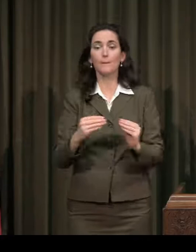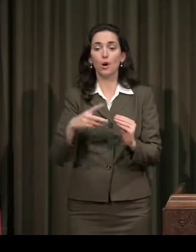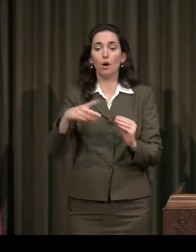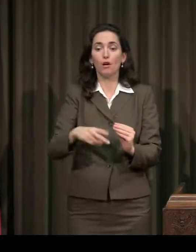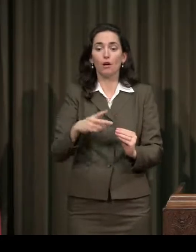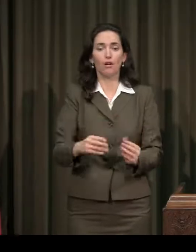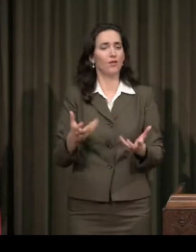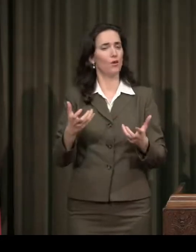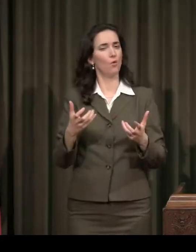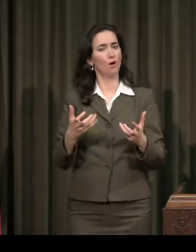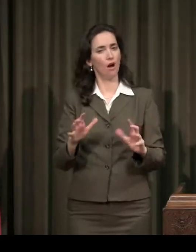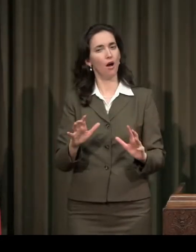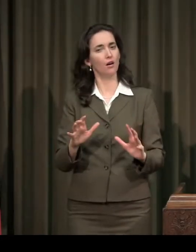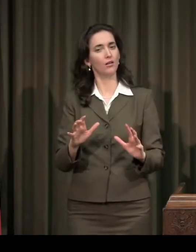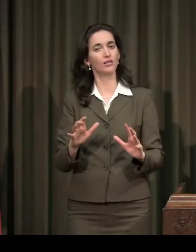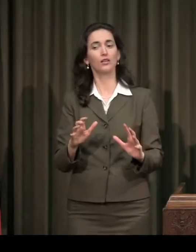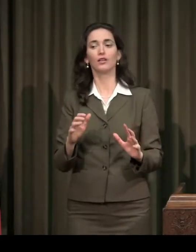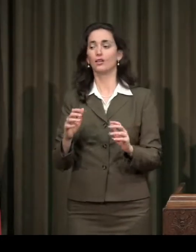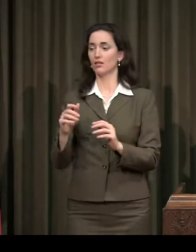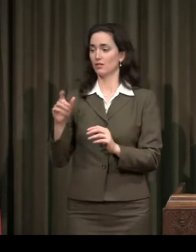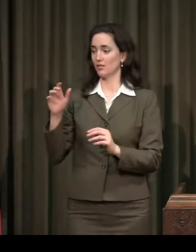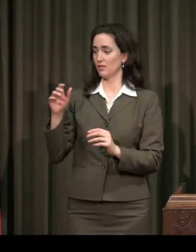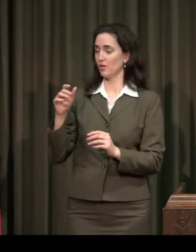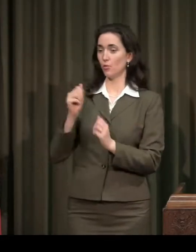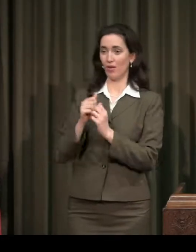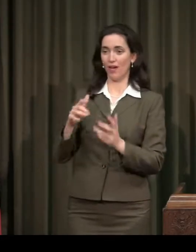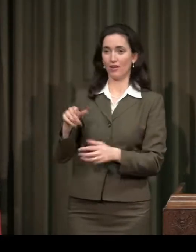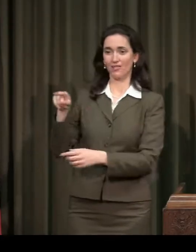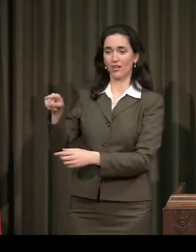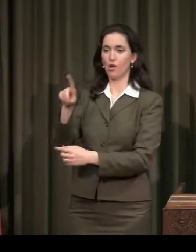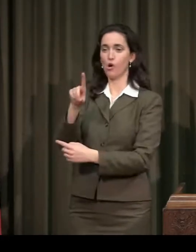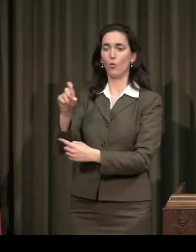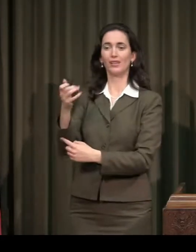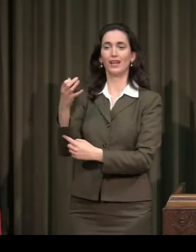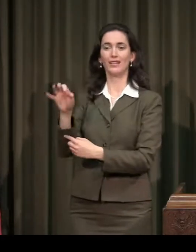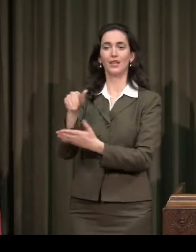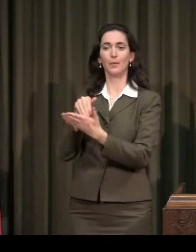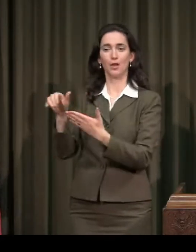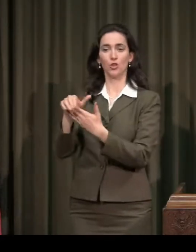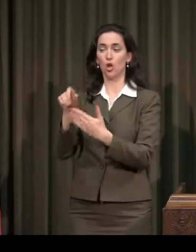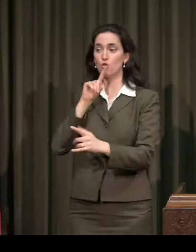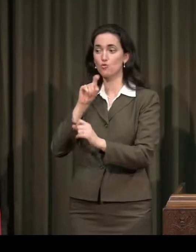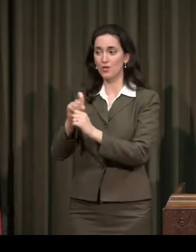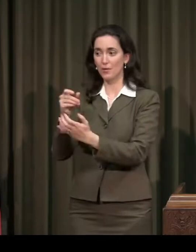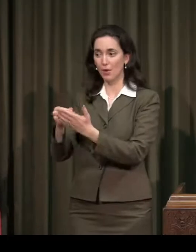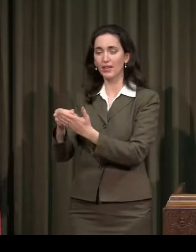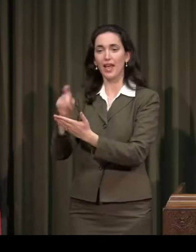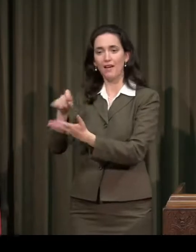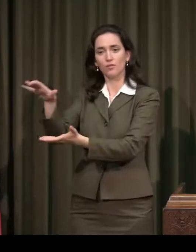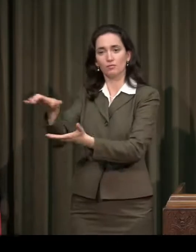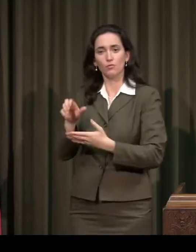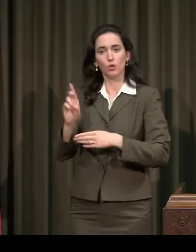using 119 million dollars in real funding such as available in the rainy